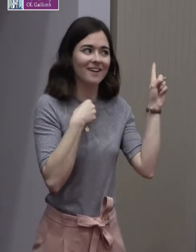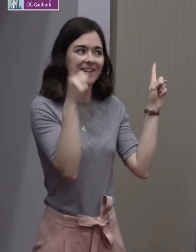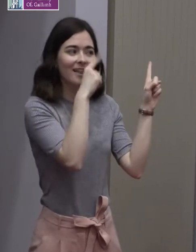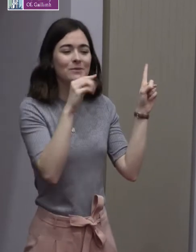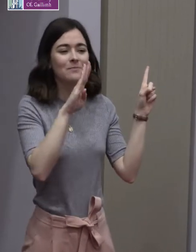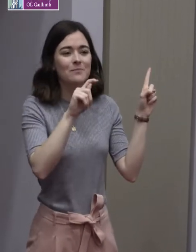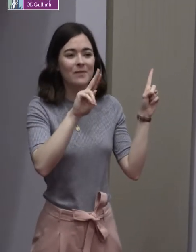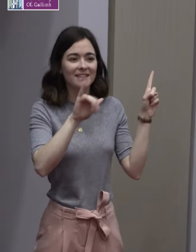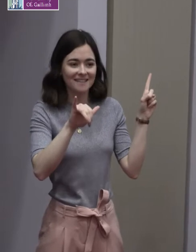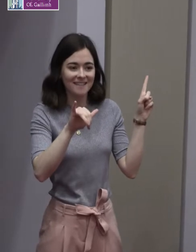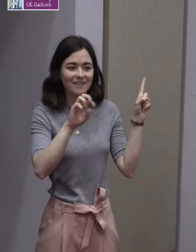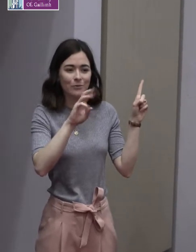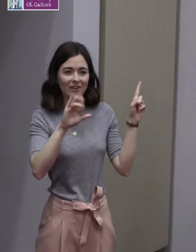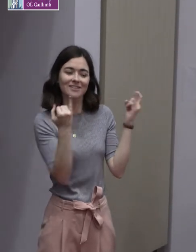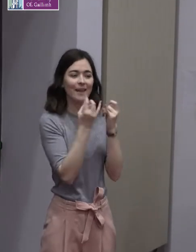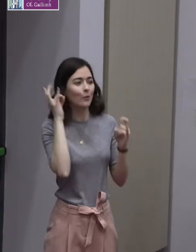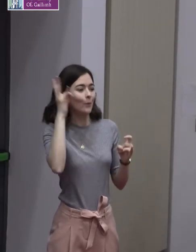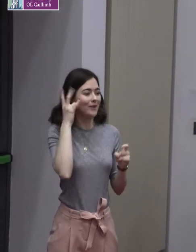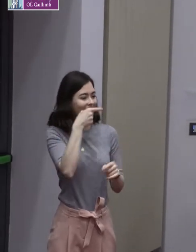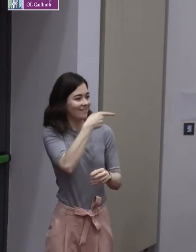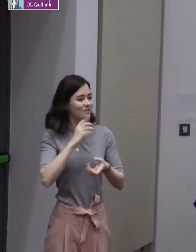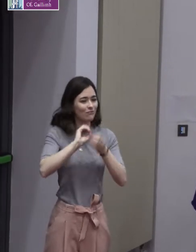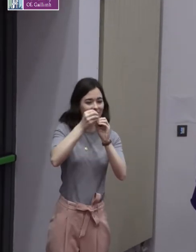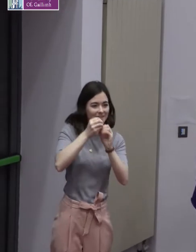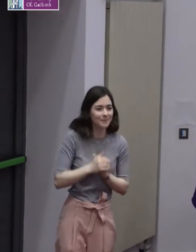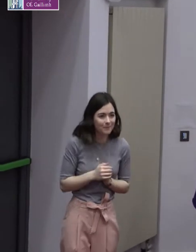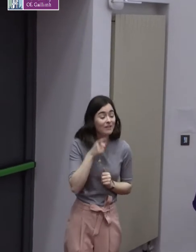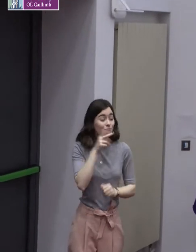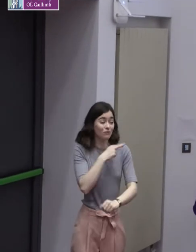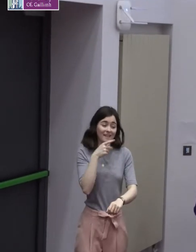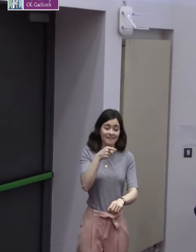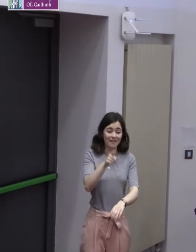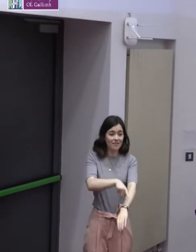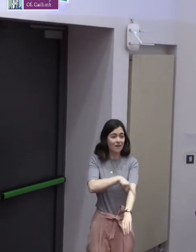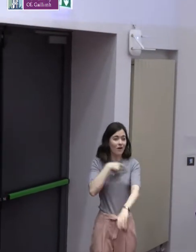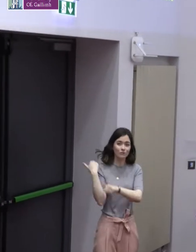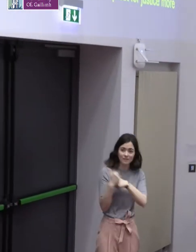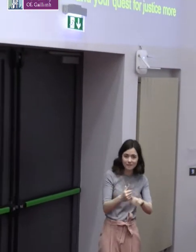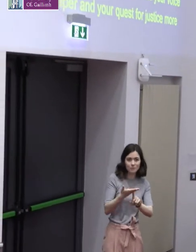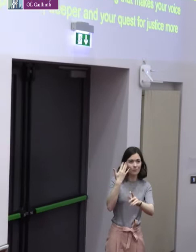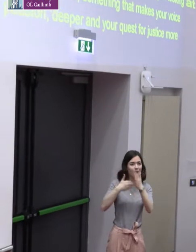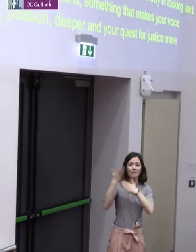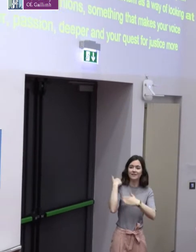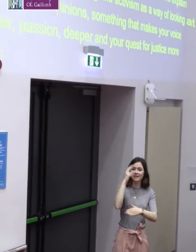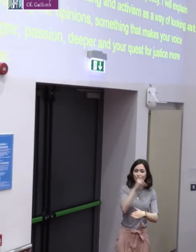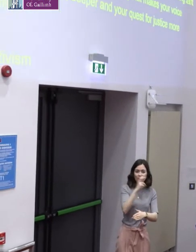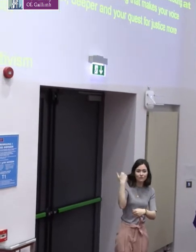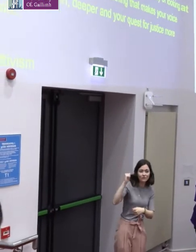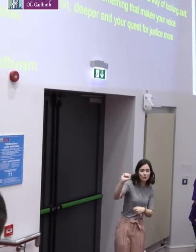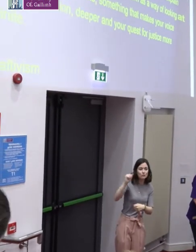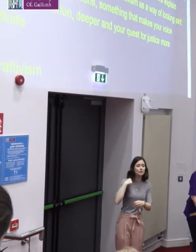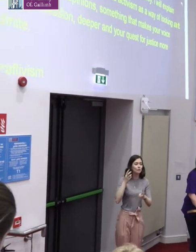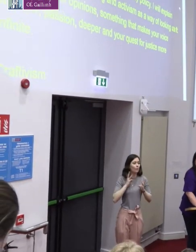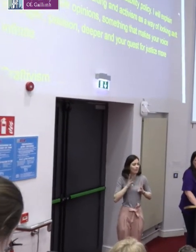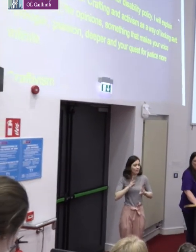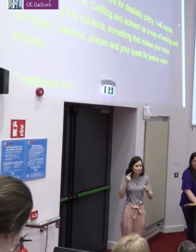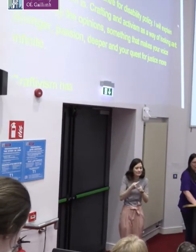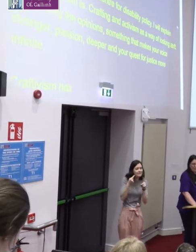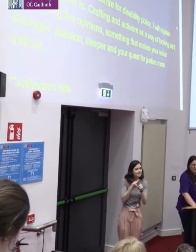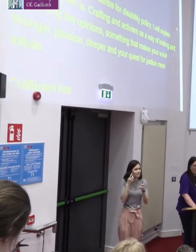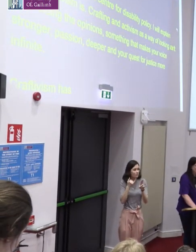Craftivism has a long tradition where women sat there Nat team waiting for people to be